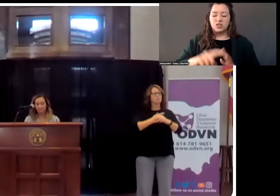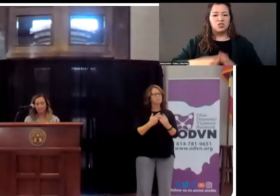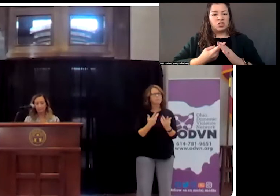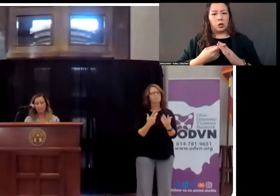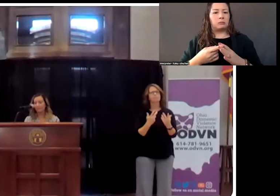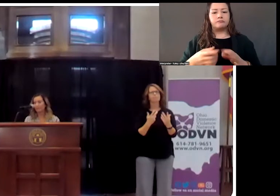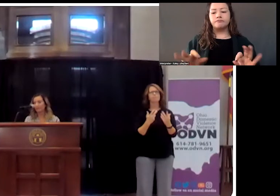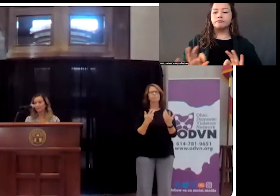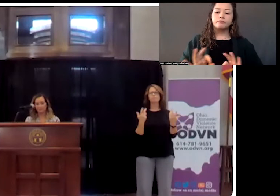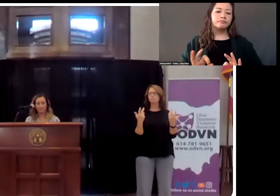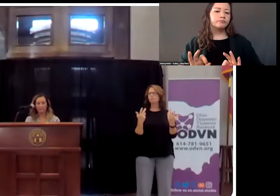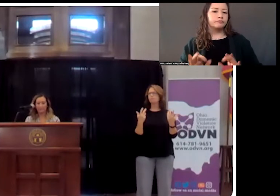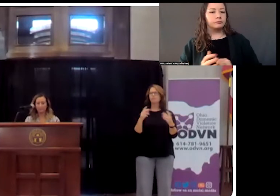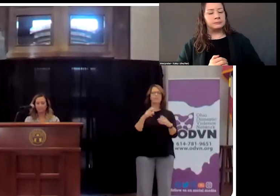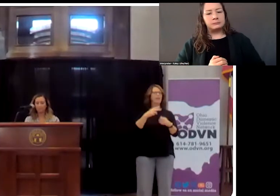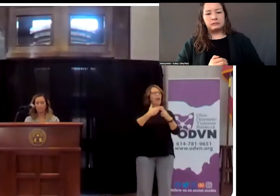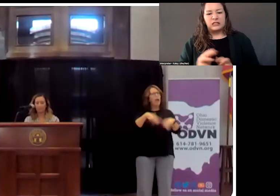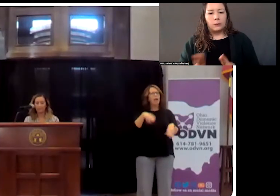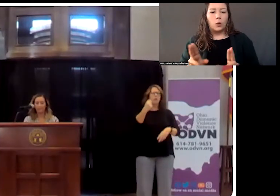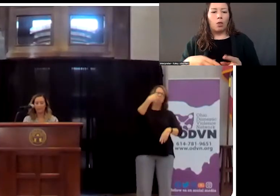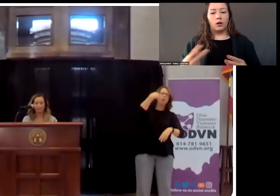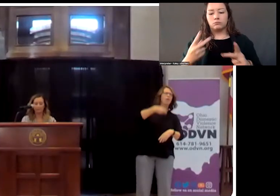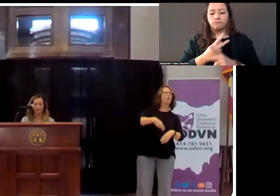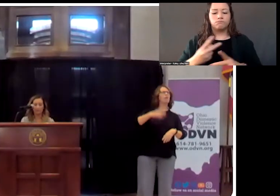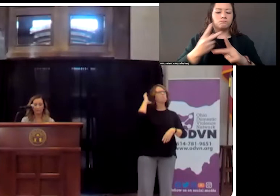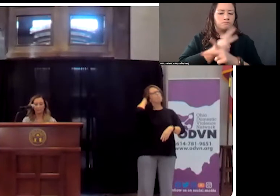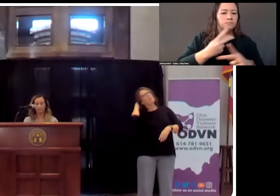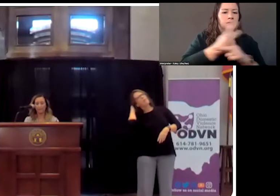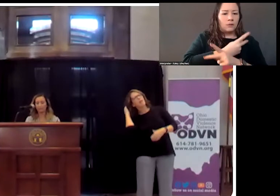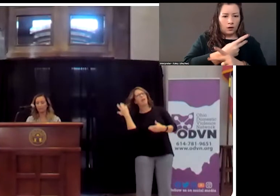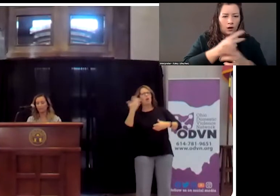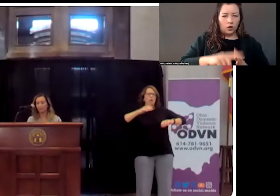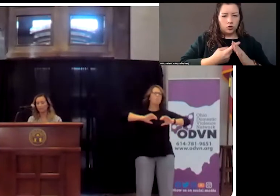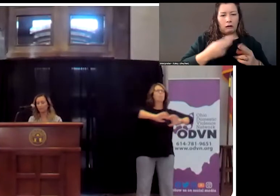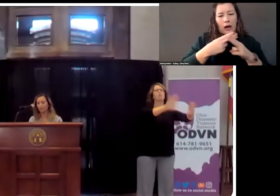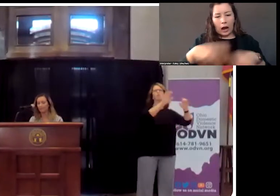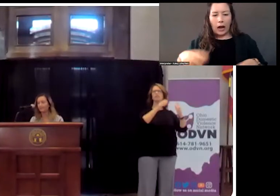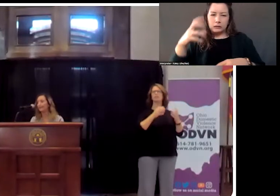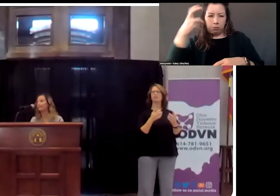From busting eggs in my face, pulling my hair, pushing me into furniture just so he could say